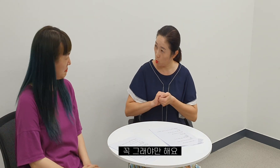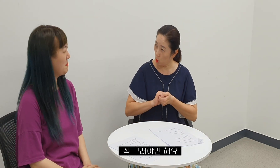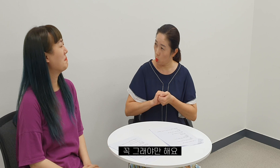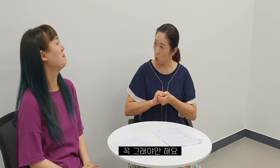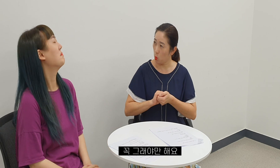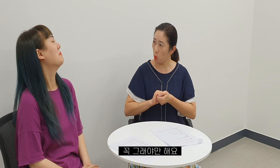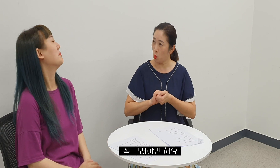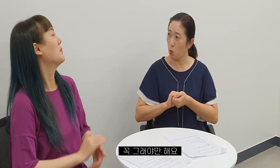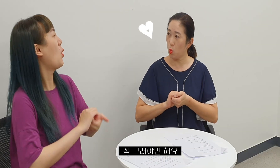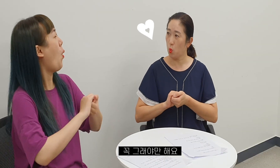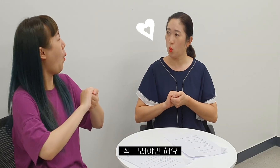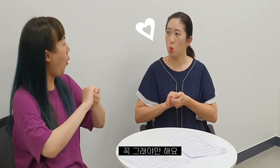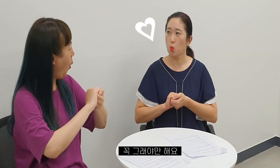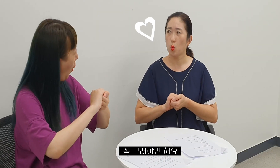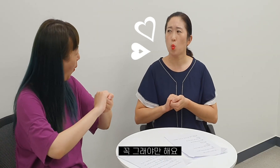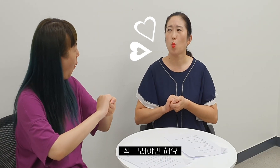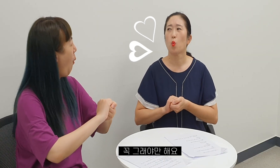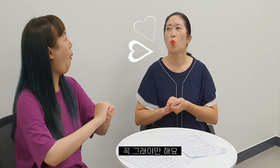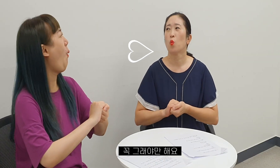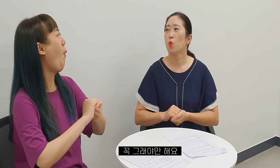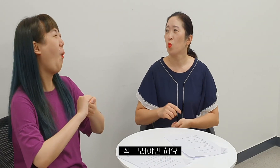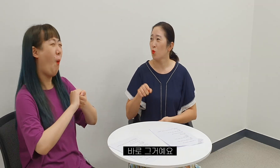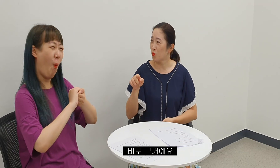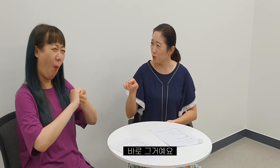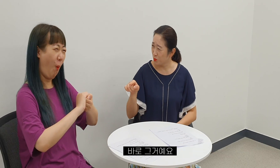That's right, it has to be.